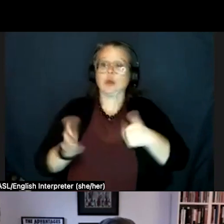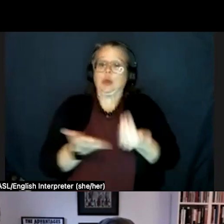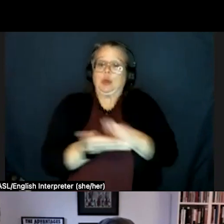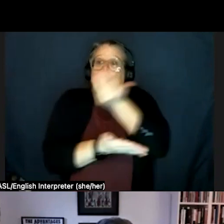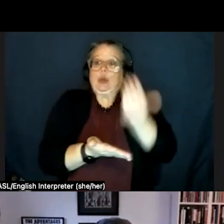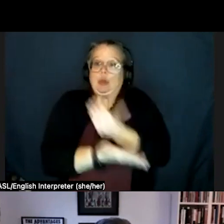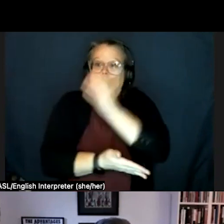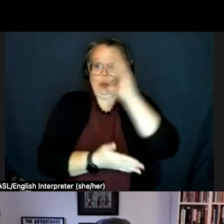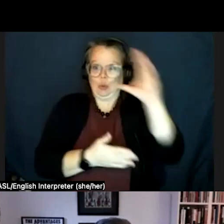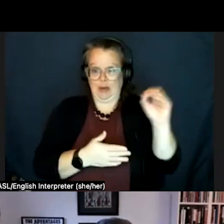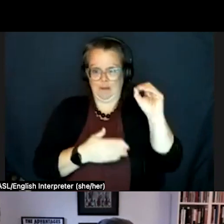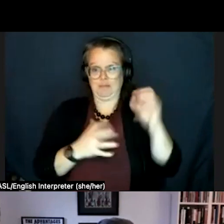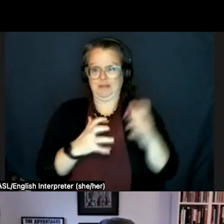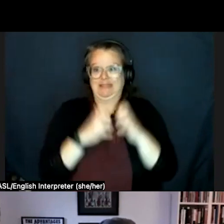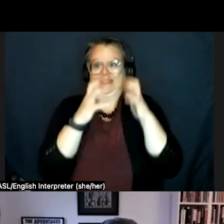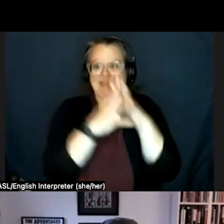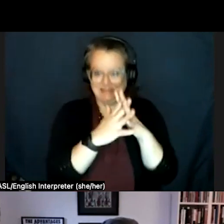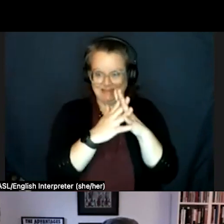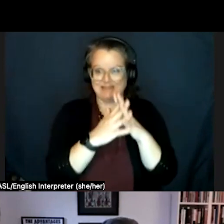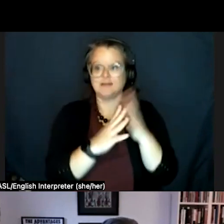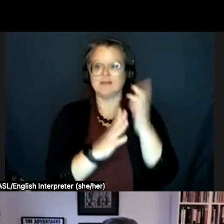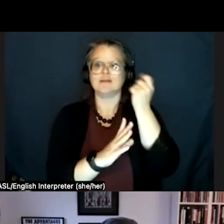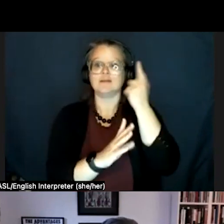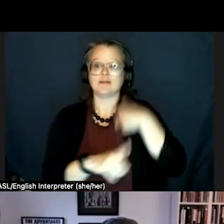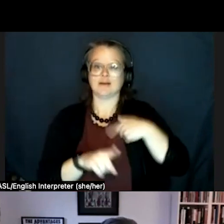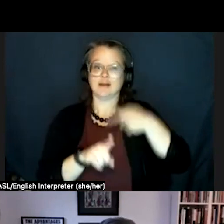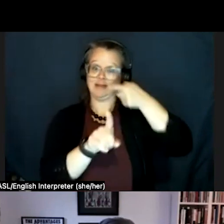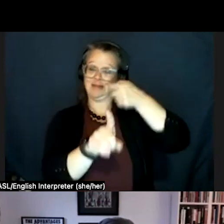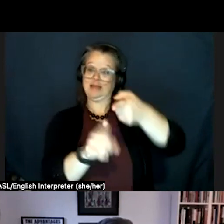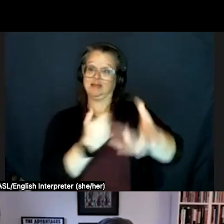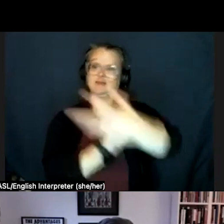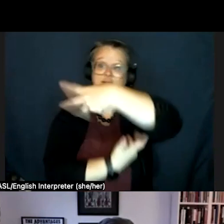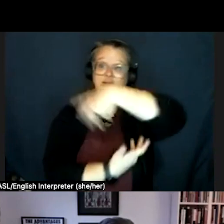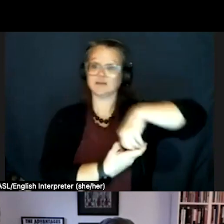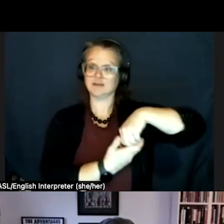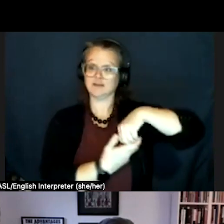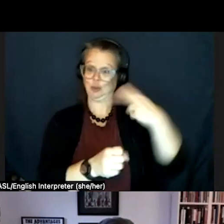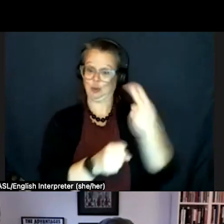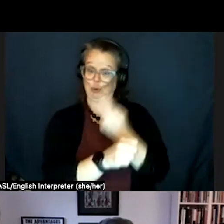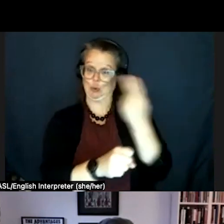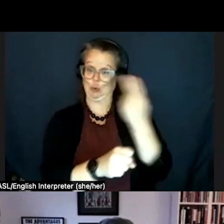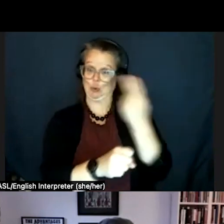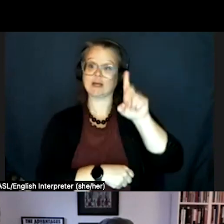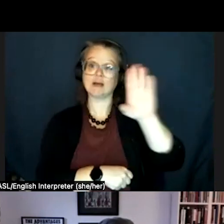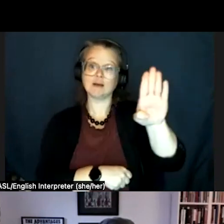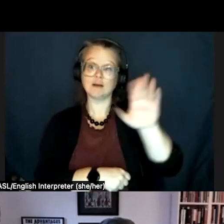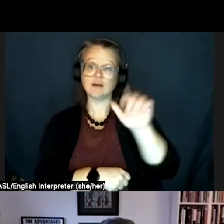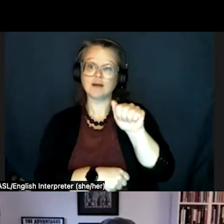around things we didn't like at previous jobs and a half around best wishes for our future selves.